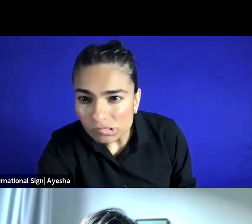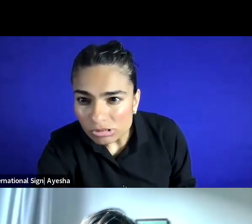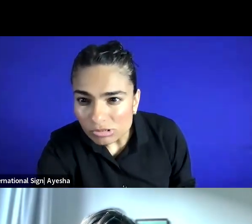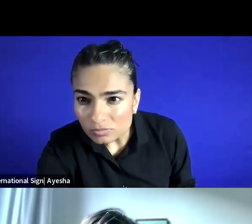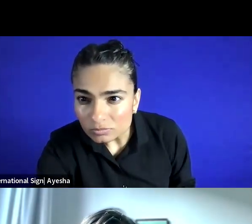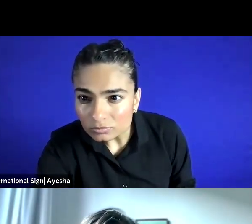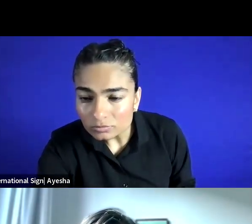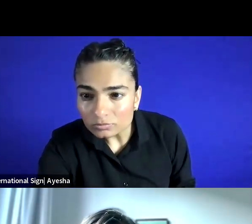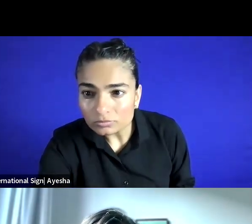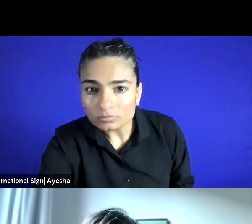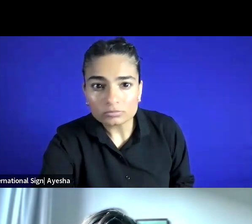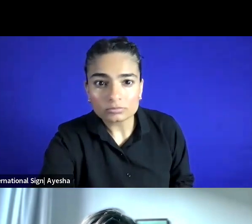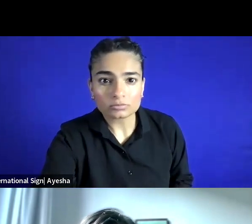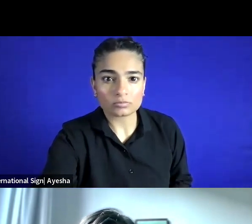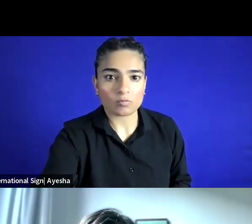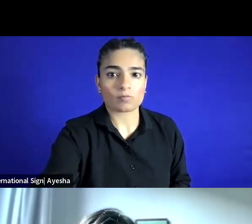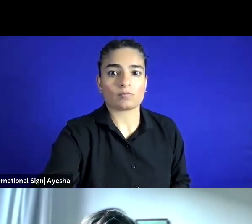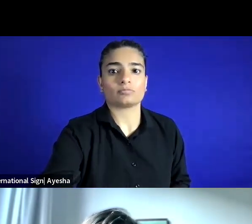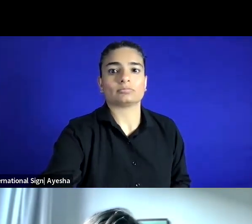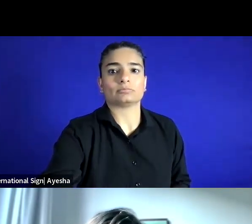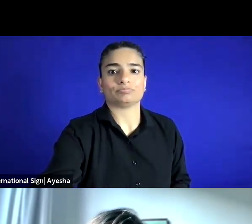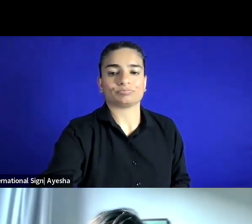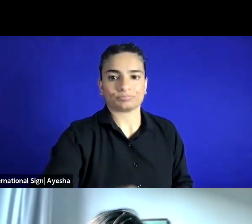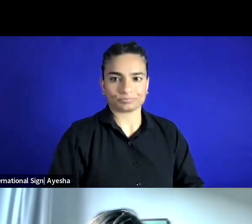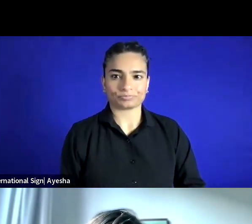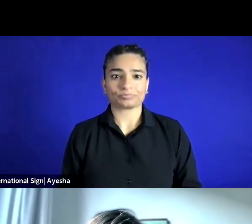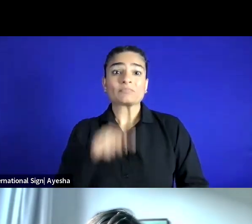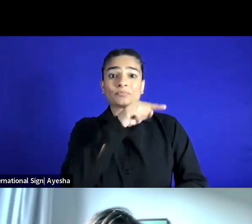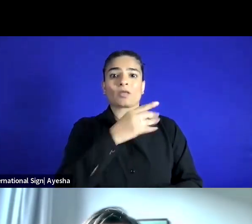It's also, a chance for some questions and answers.